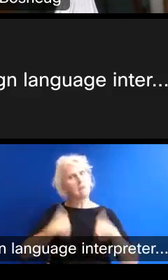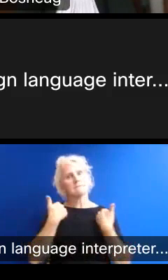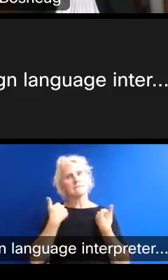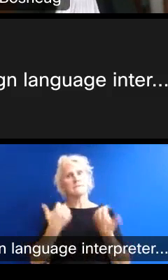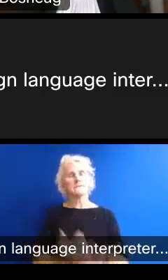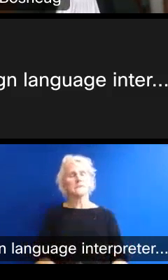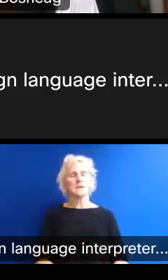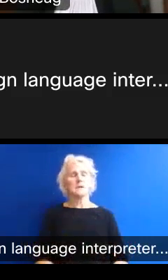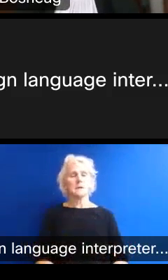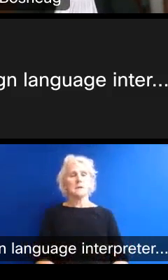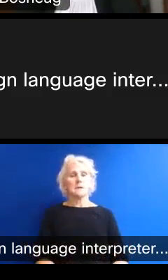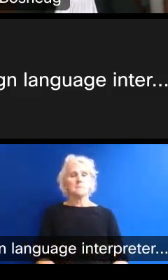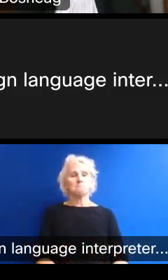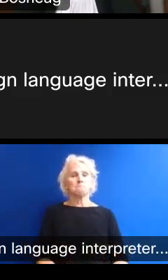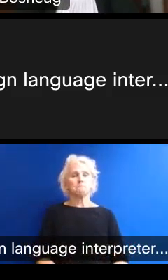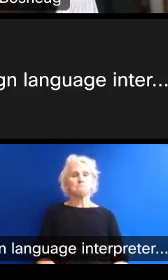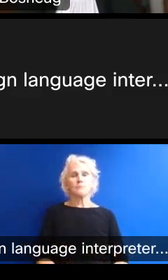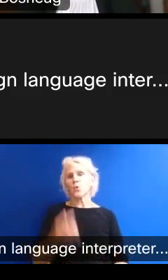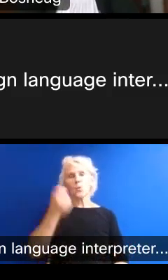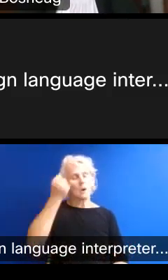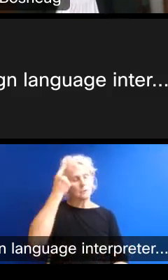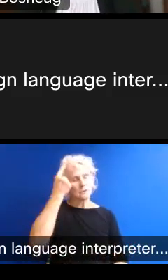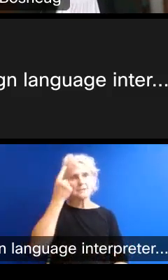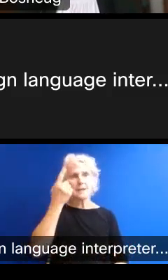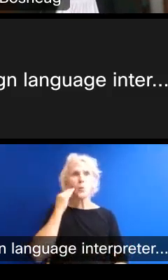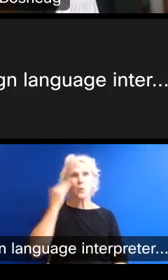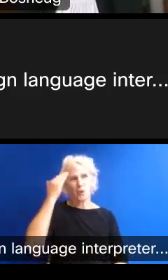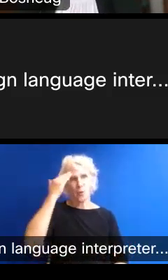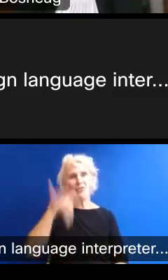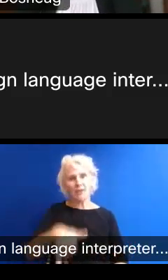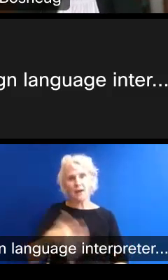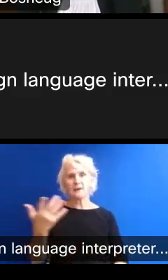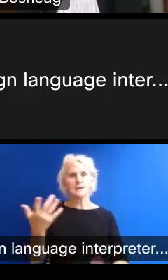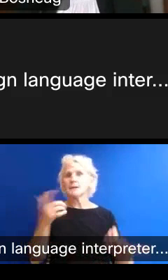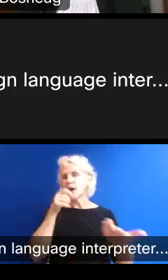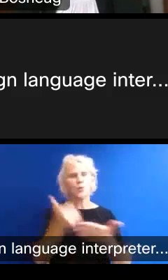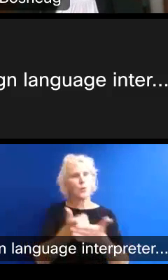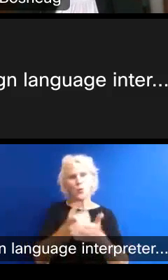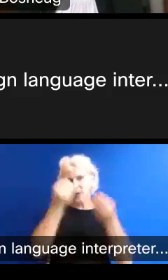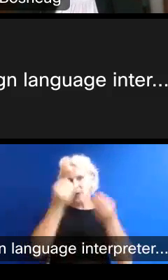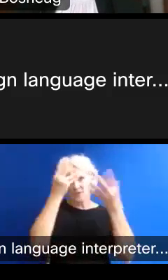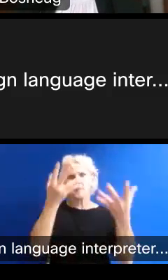this is something that we all understand and we all know it's nothing new, but it is something